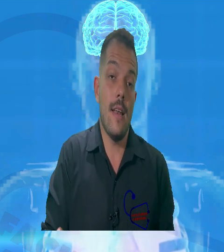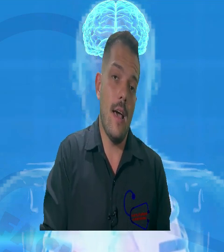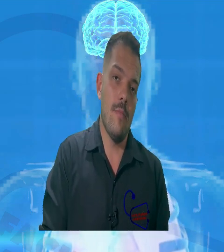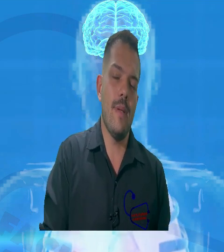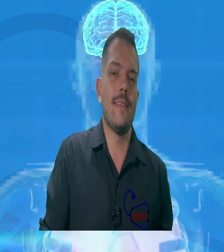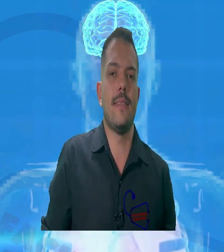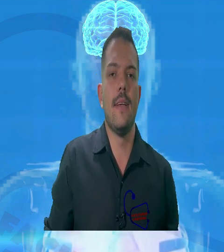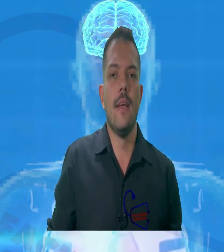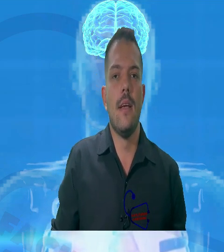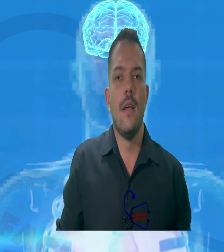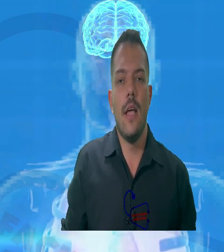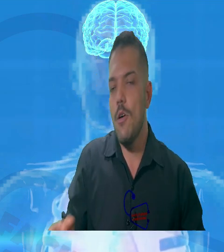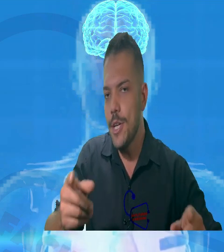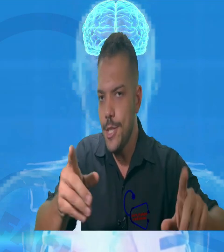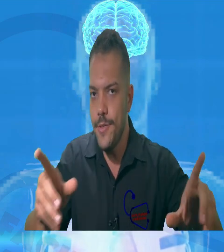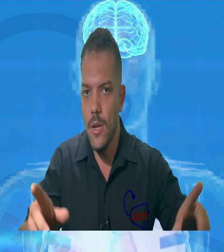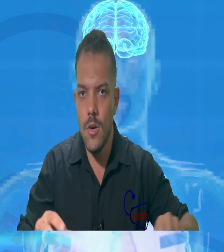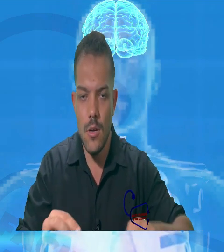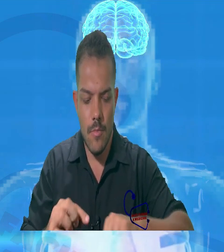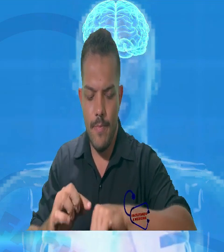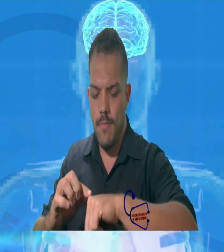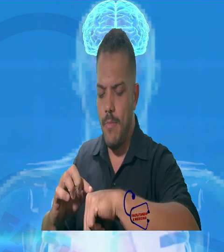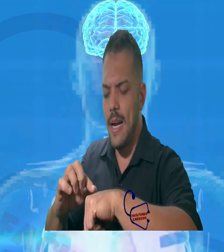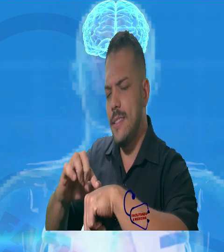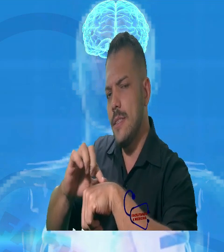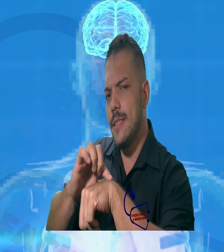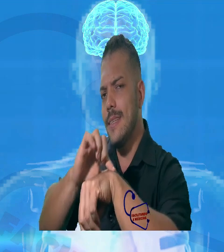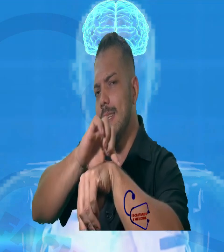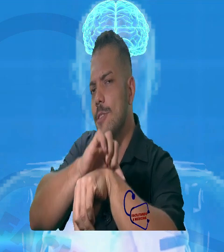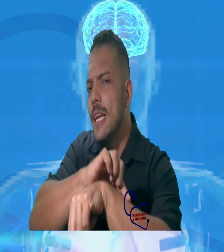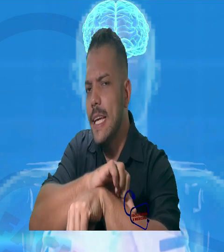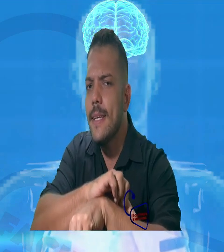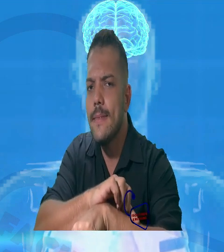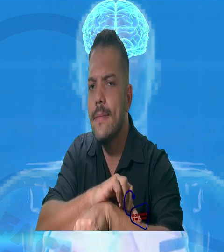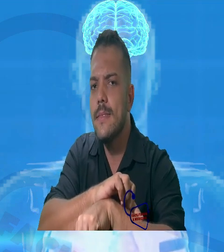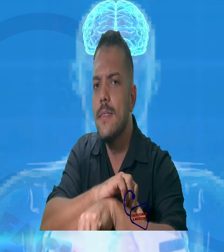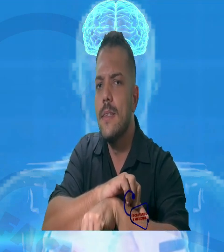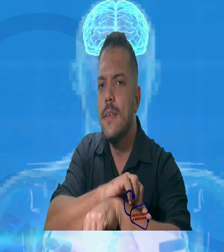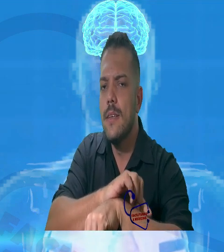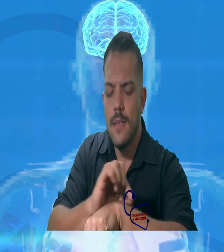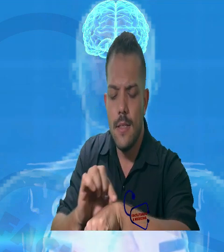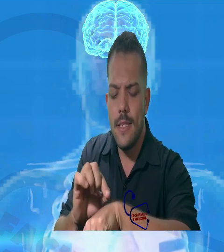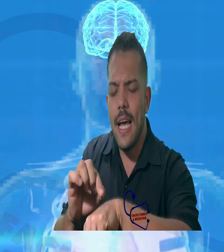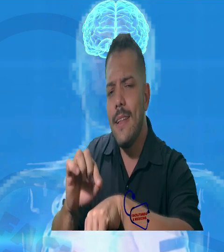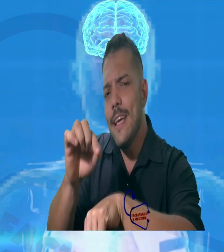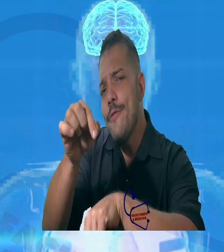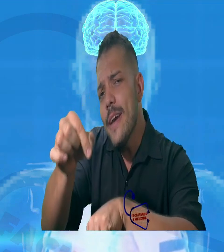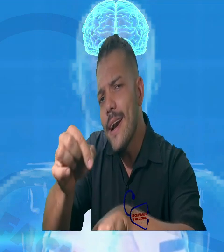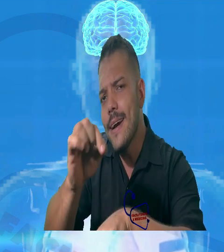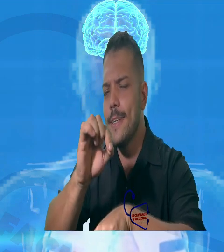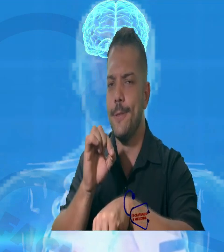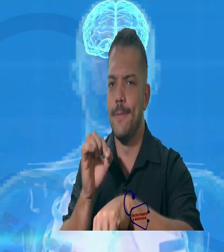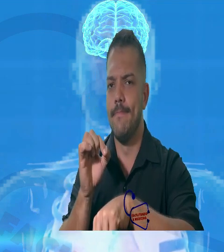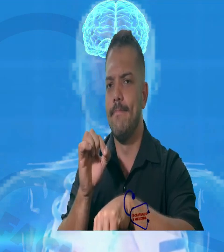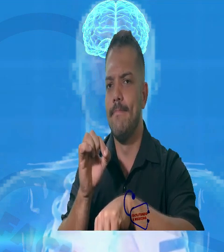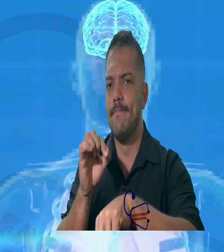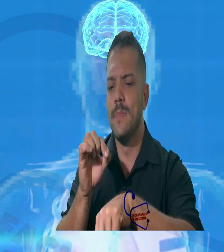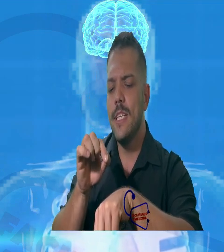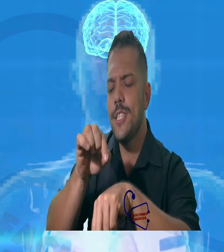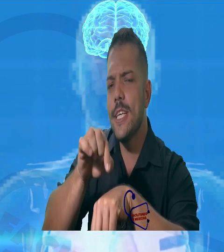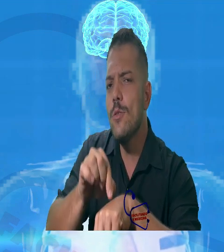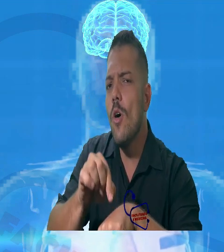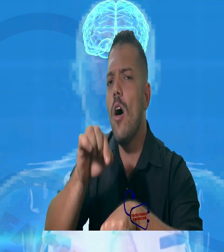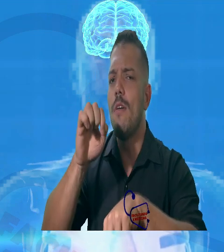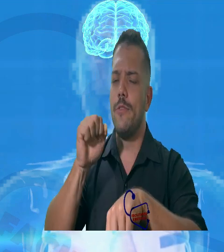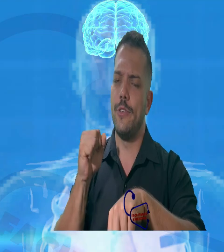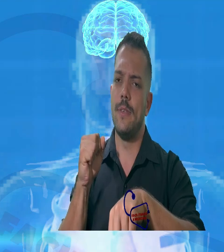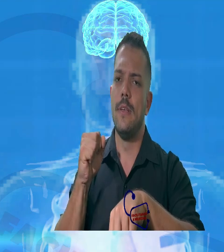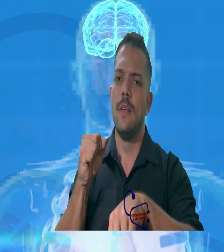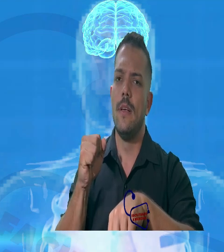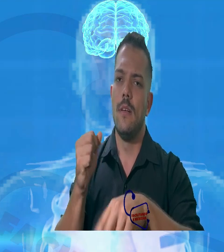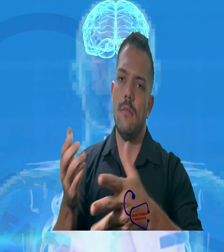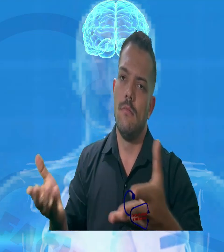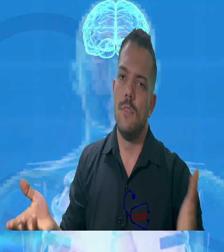Of course, think, that's what we said, the parasite is walking there, defecating, leaving eggs, your